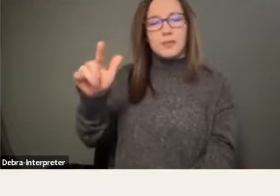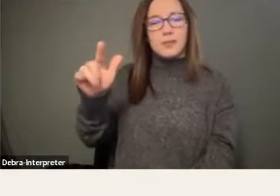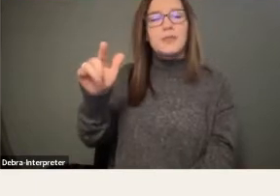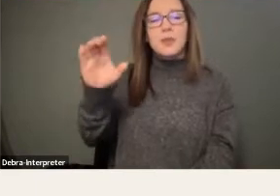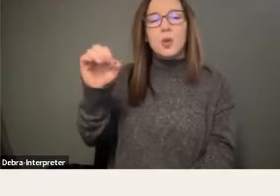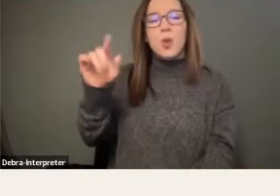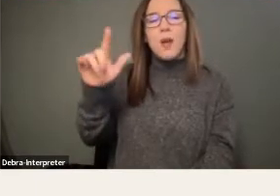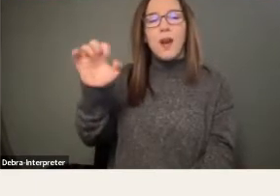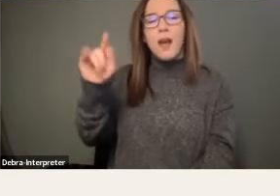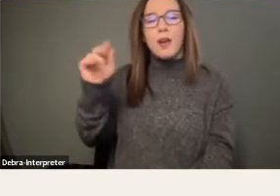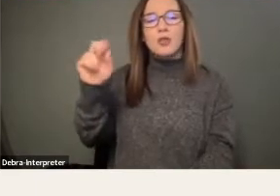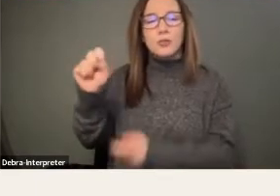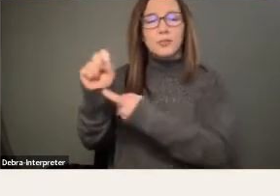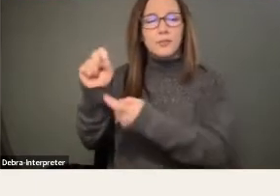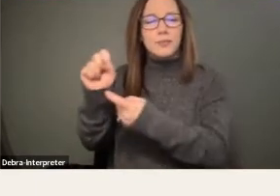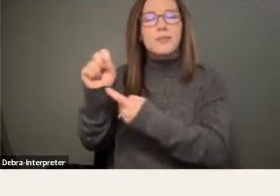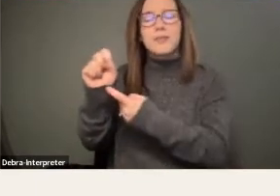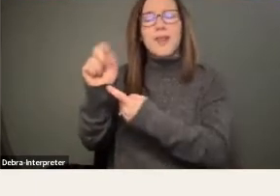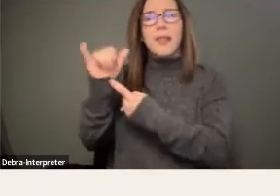little more is the digital collections. The digital